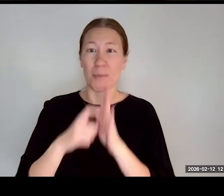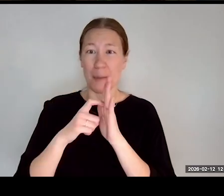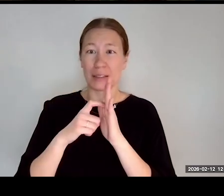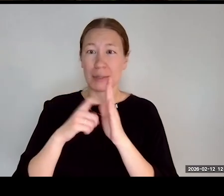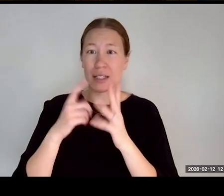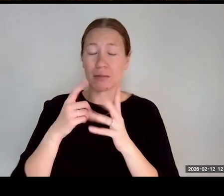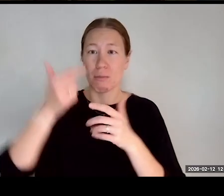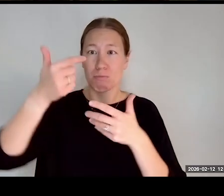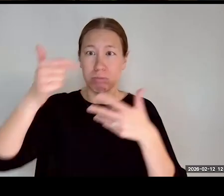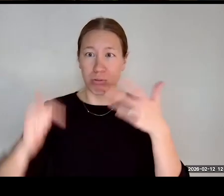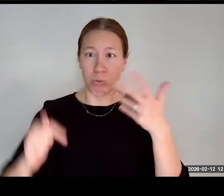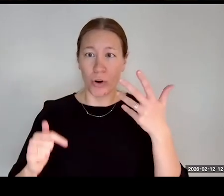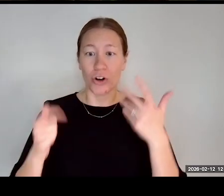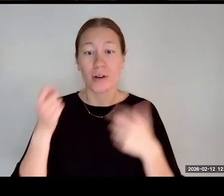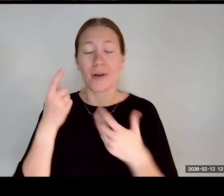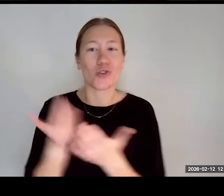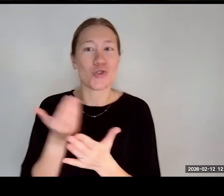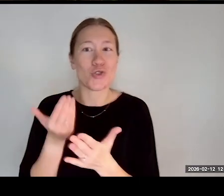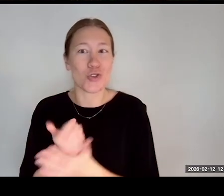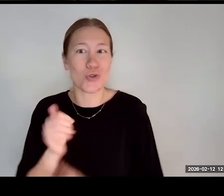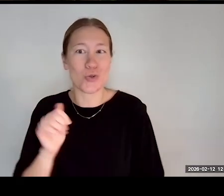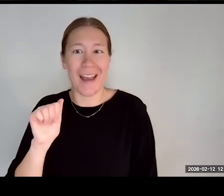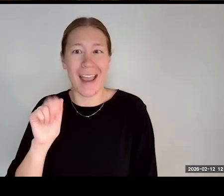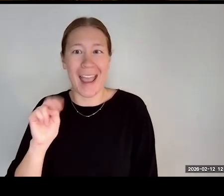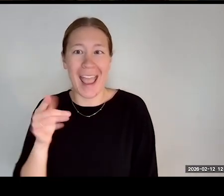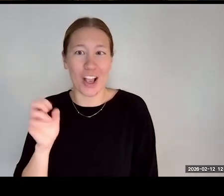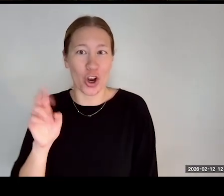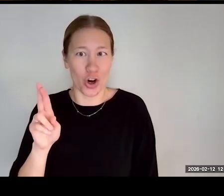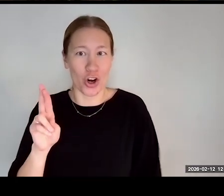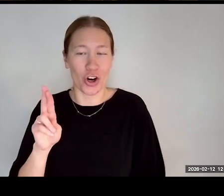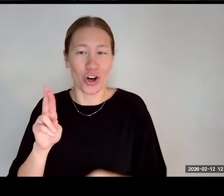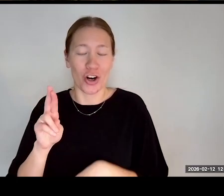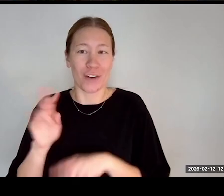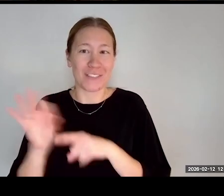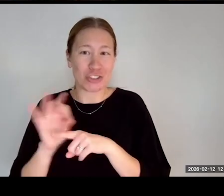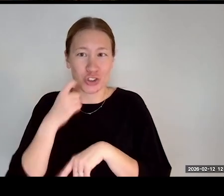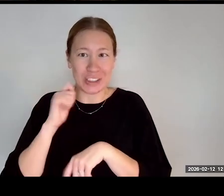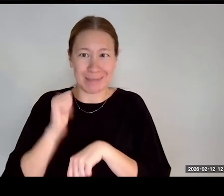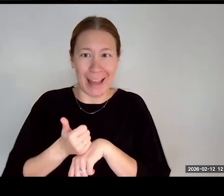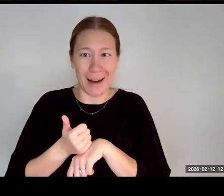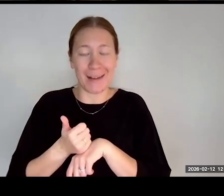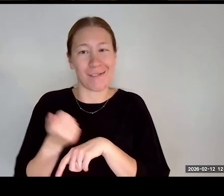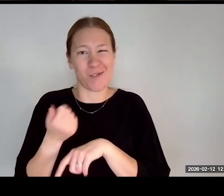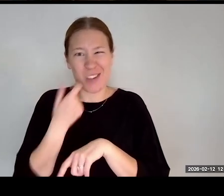but there's a new anchor function that was just introduced a couple months ago that I'm going to show you today. So we'll learn about the anchor function.